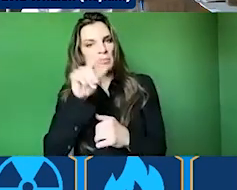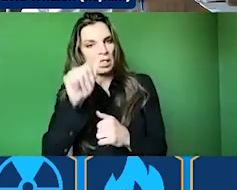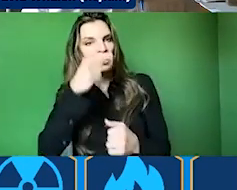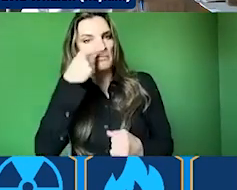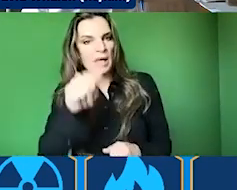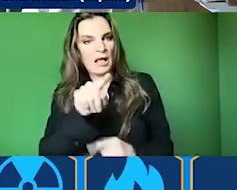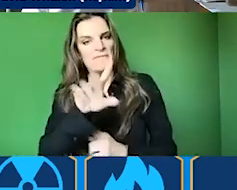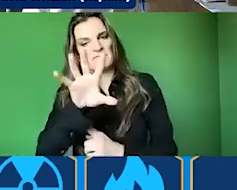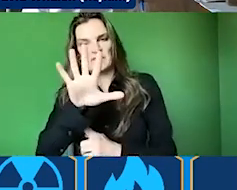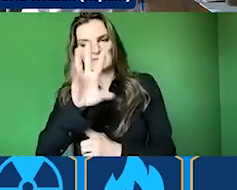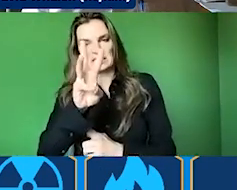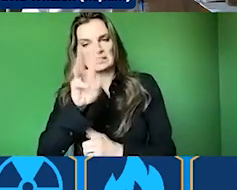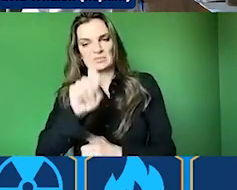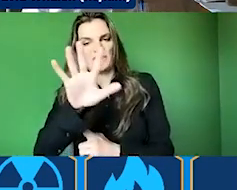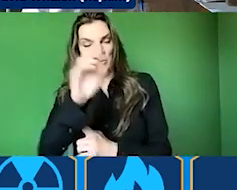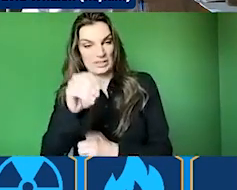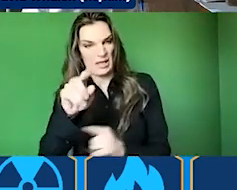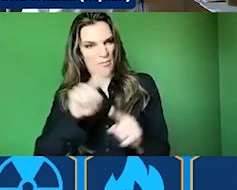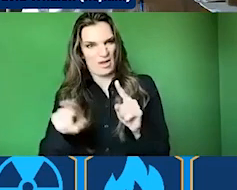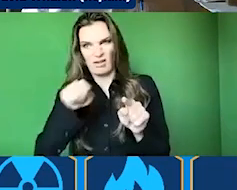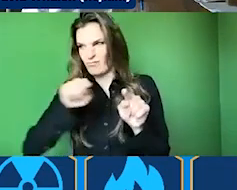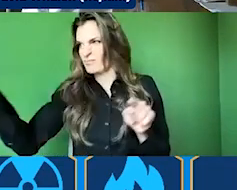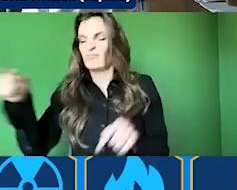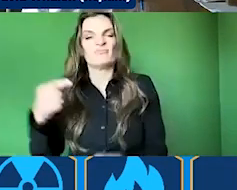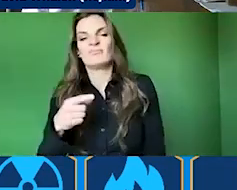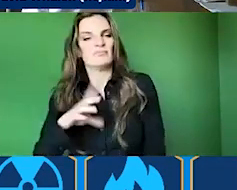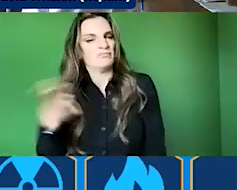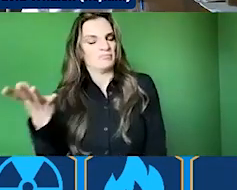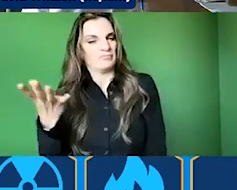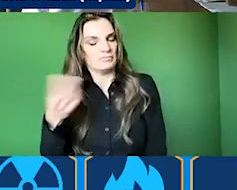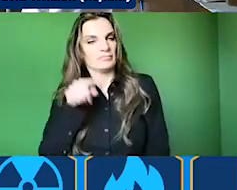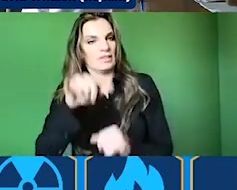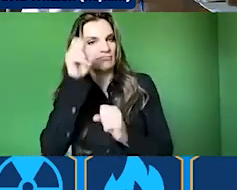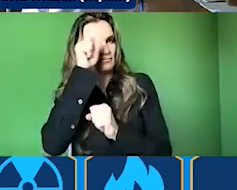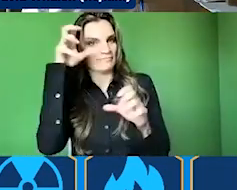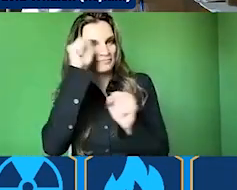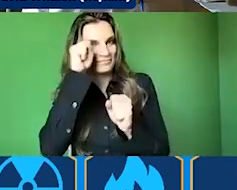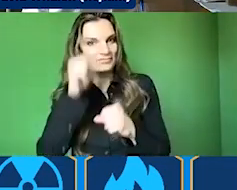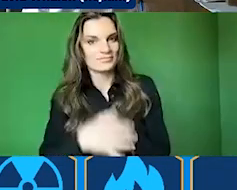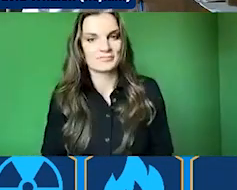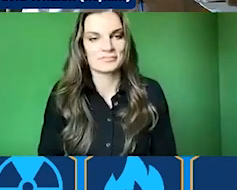any co-panelists here Dr. Laura Grimes' presentation. Take it away, Laura.